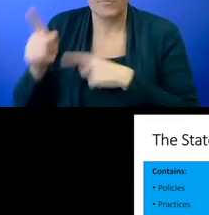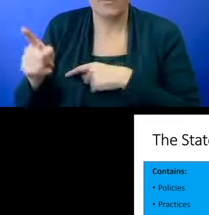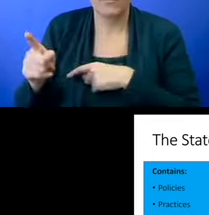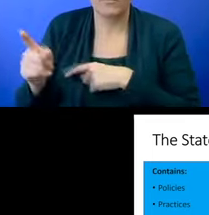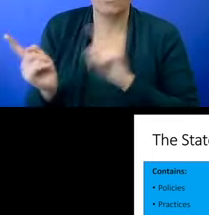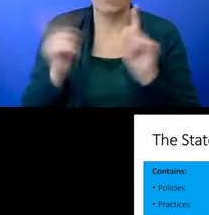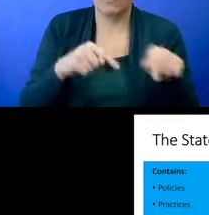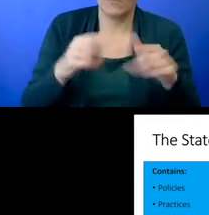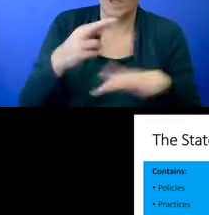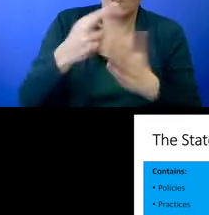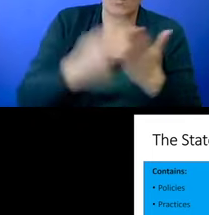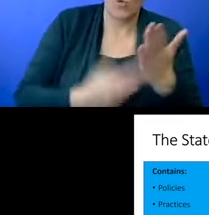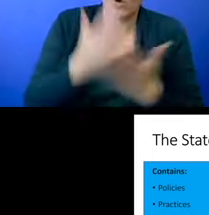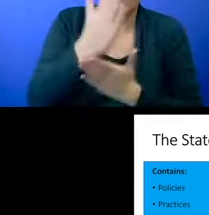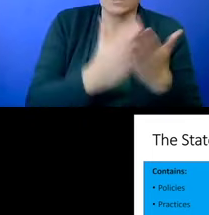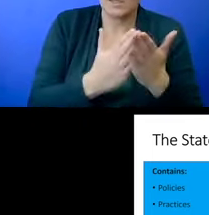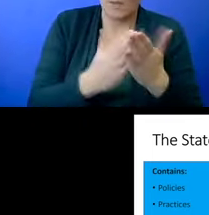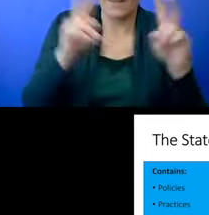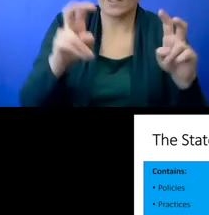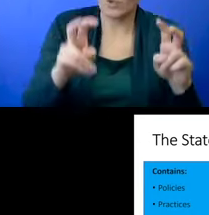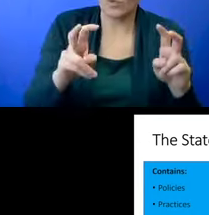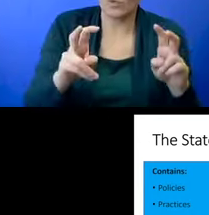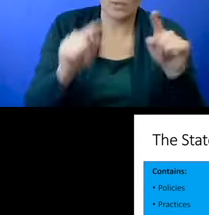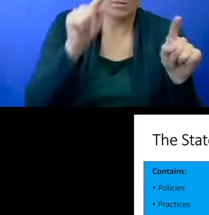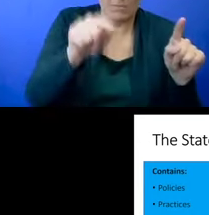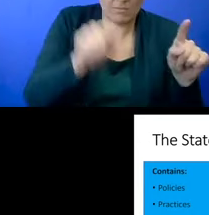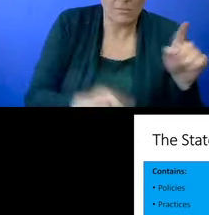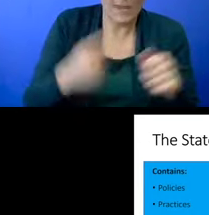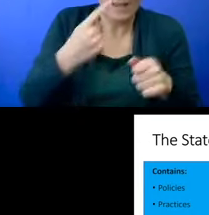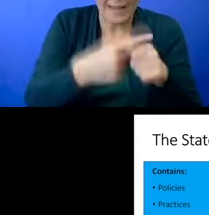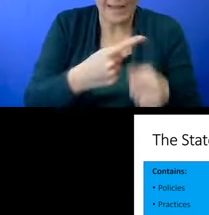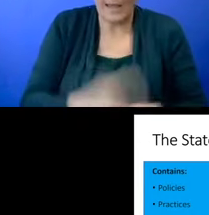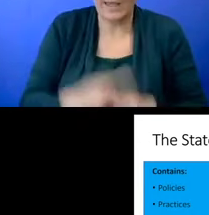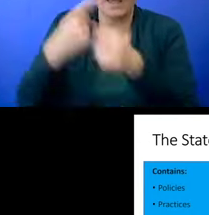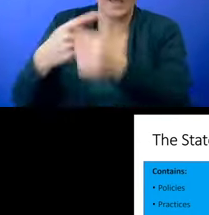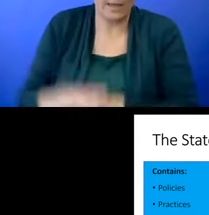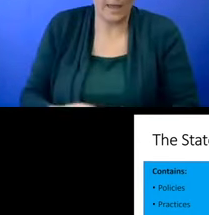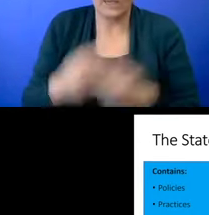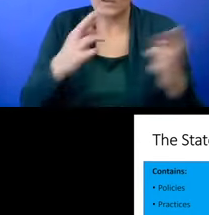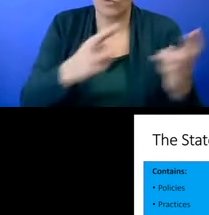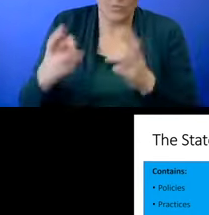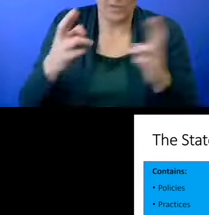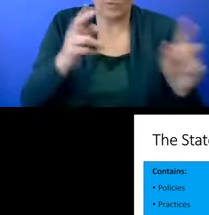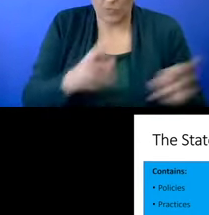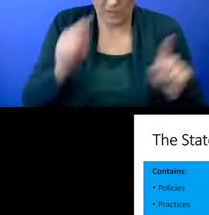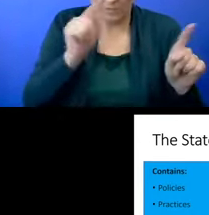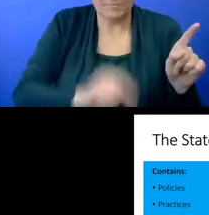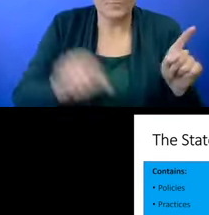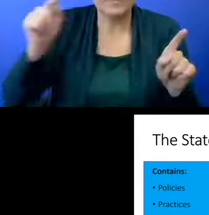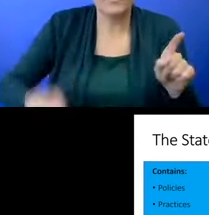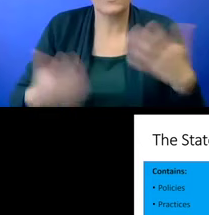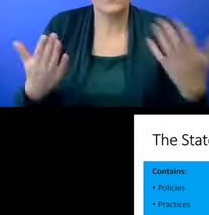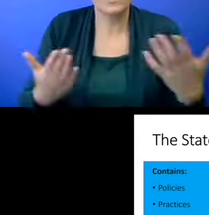Some issues will cross over those Articles, and the State report repeats those issues in each section.